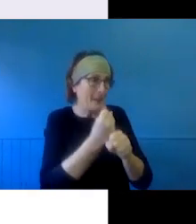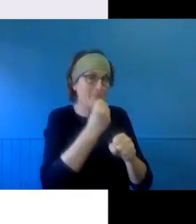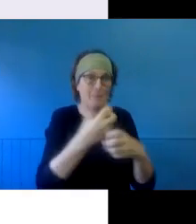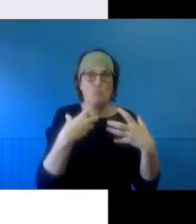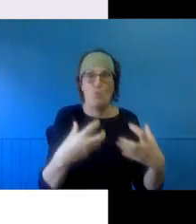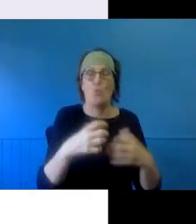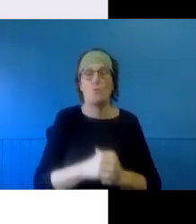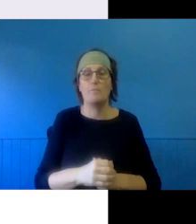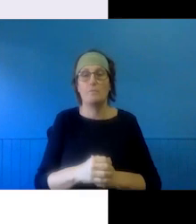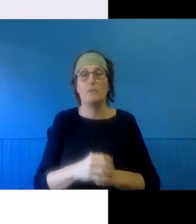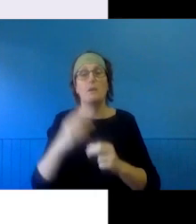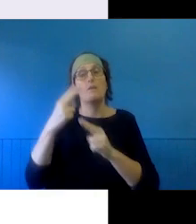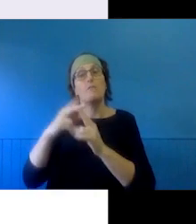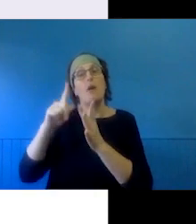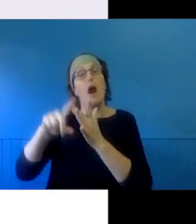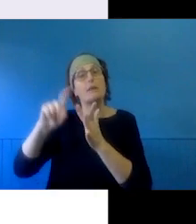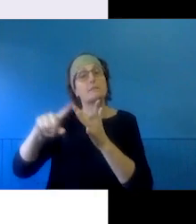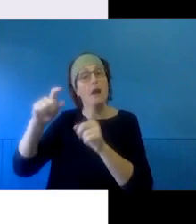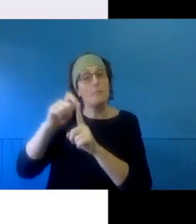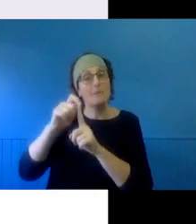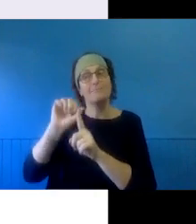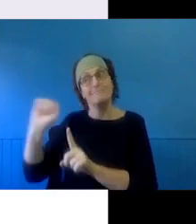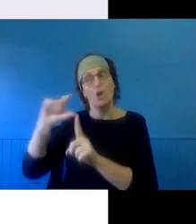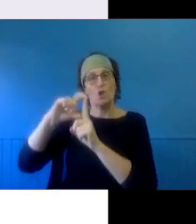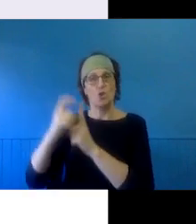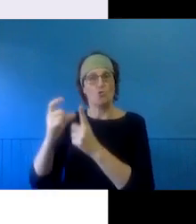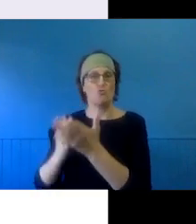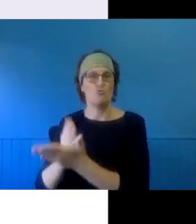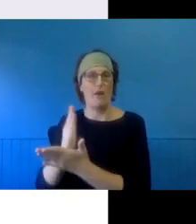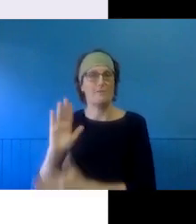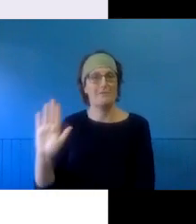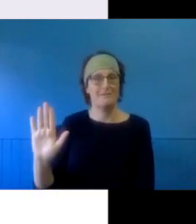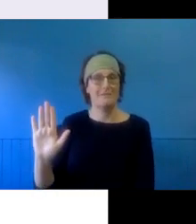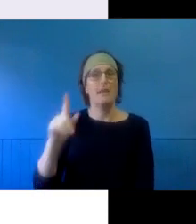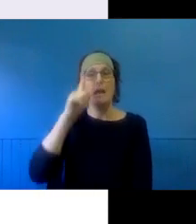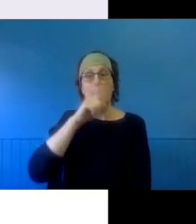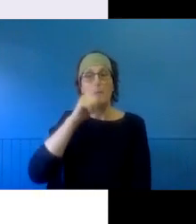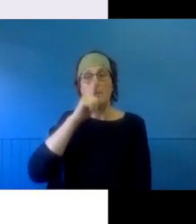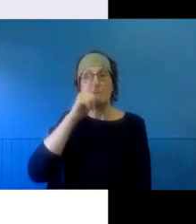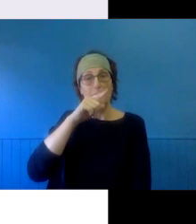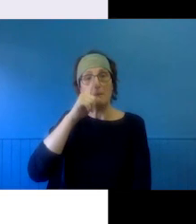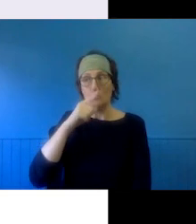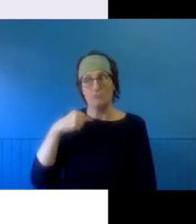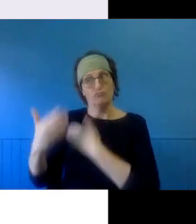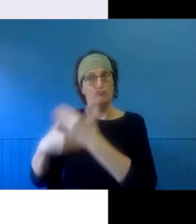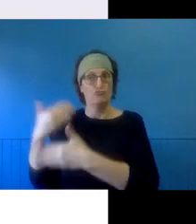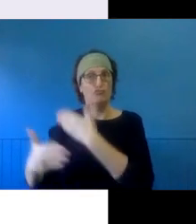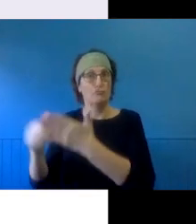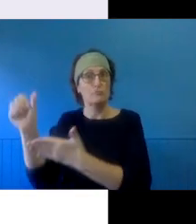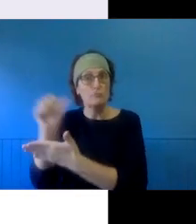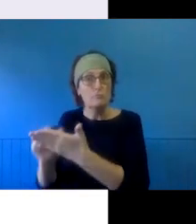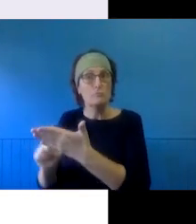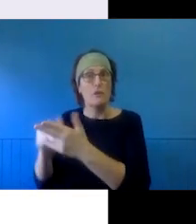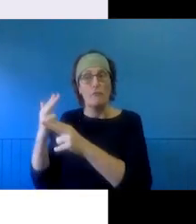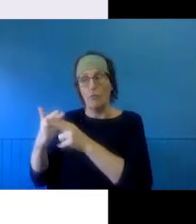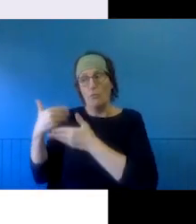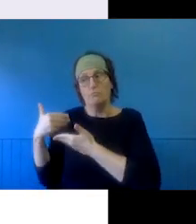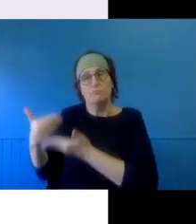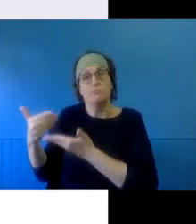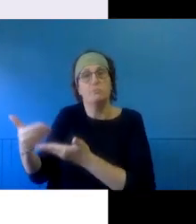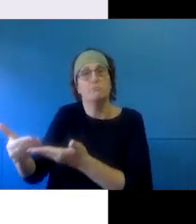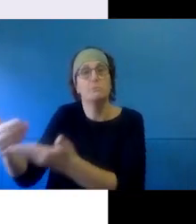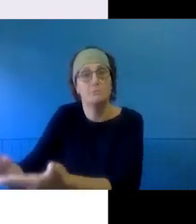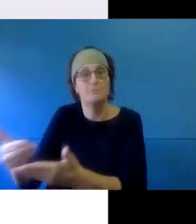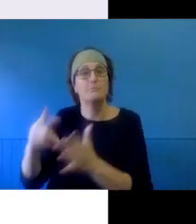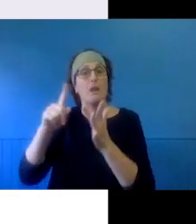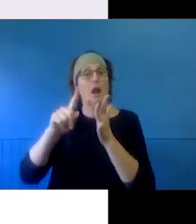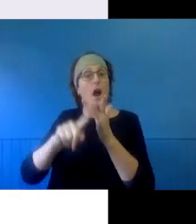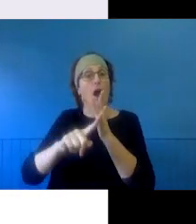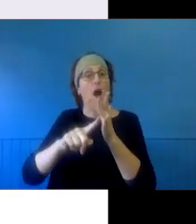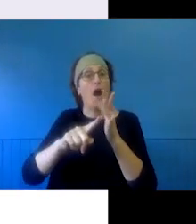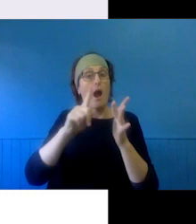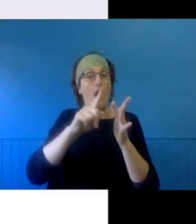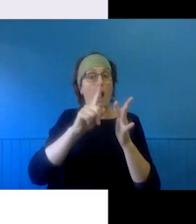exist. IP can be assigned in writing but ICIP, you have this